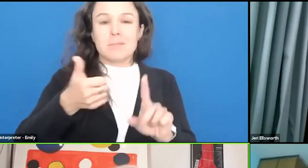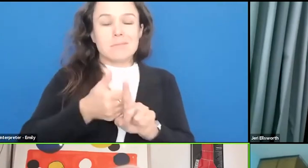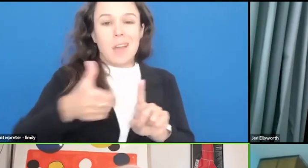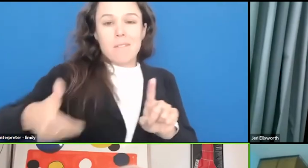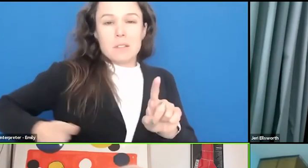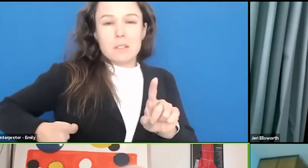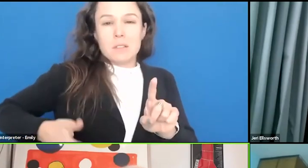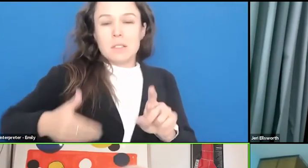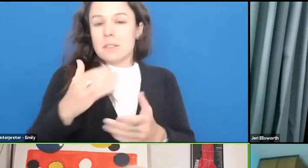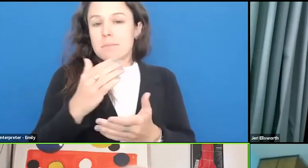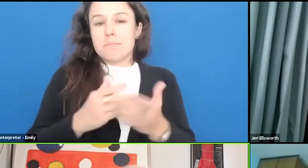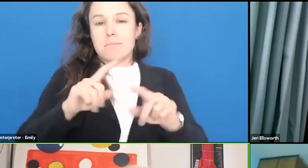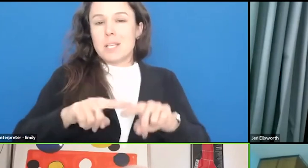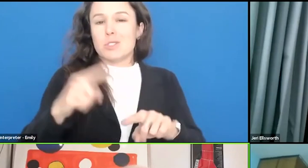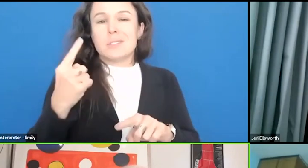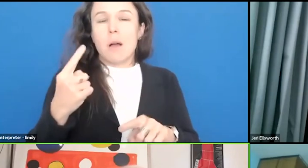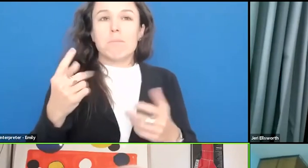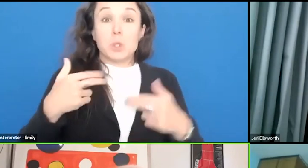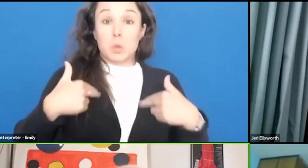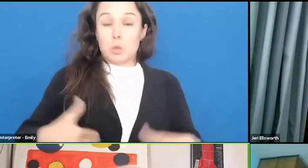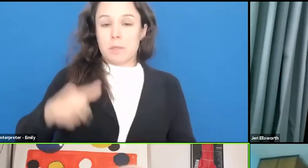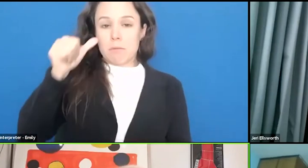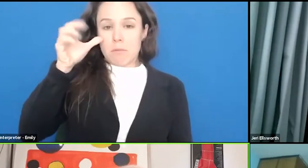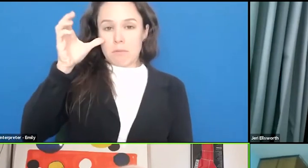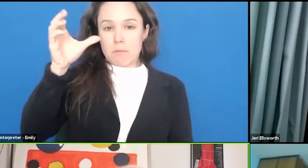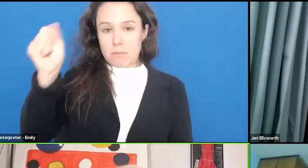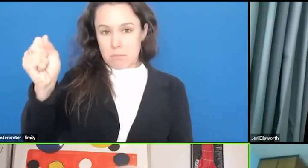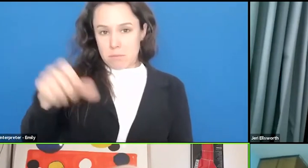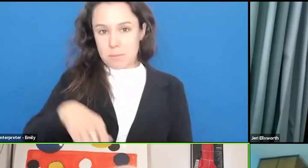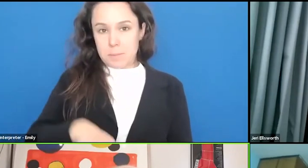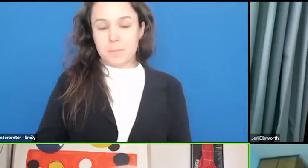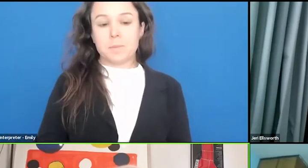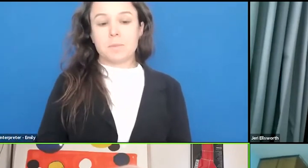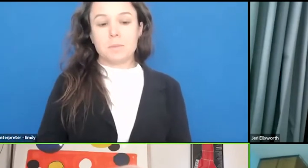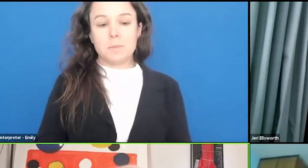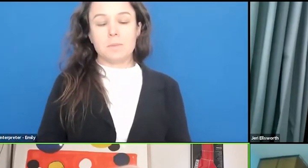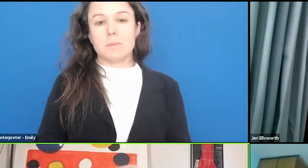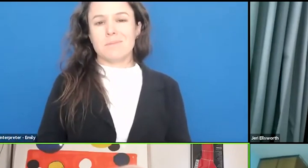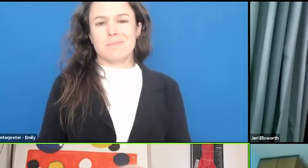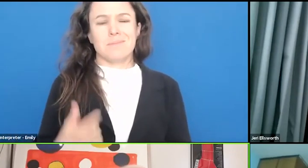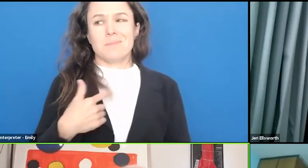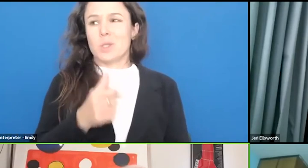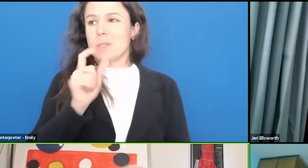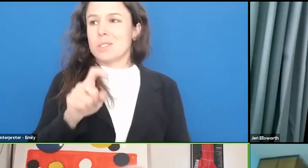some emulation of human common sense, and the idea that we shouldn't have to decide it's a speech